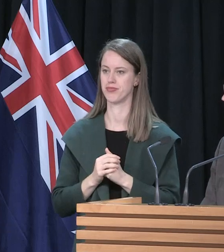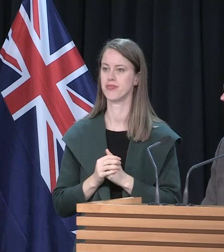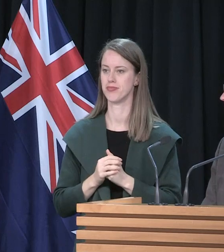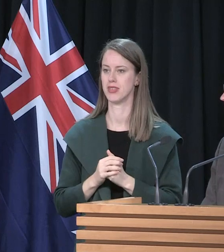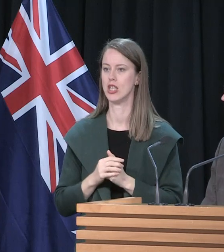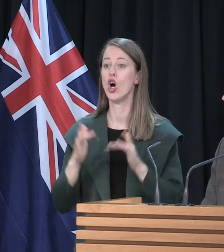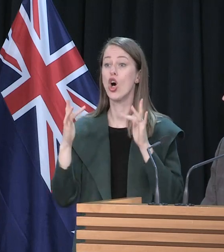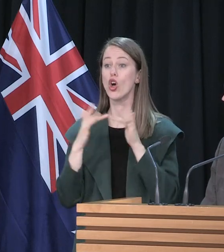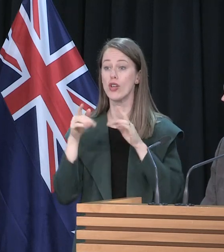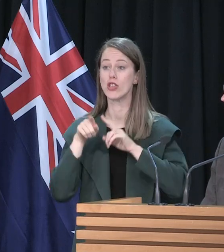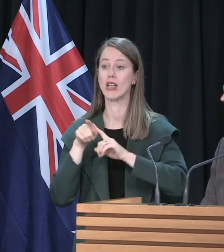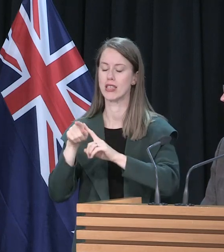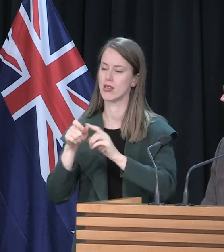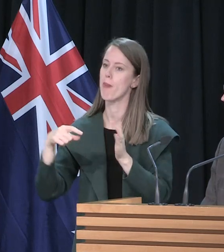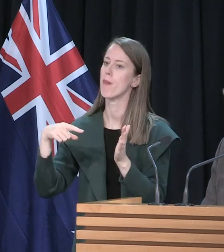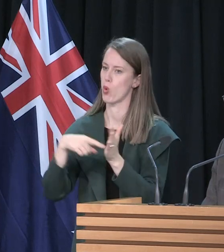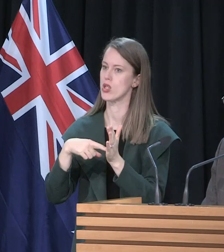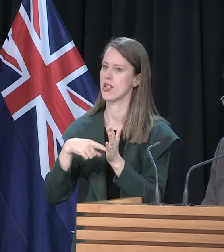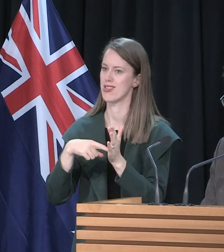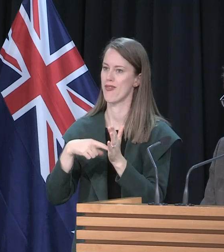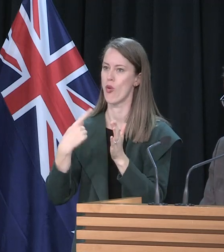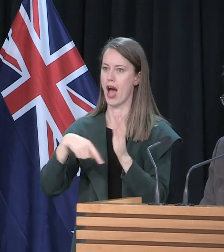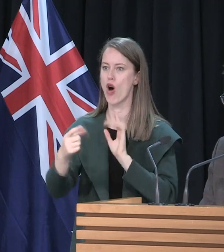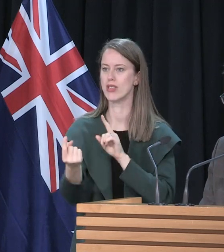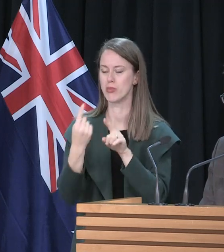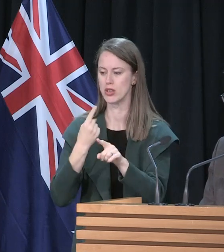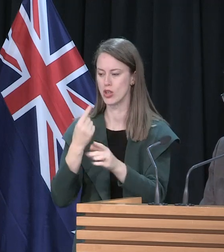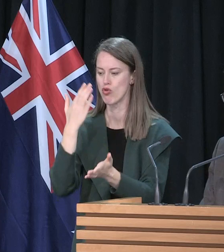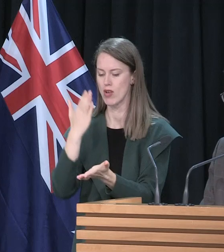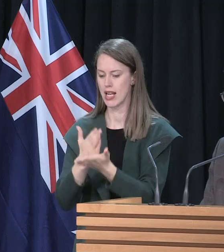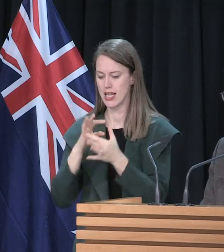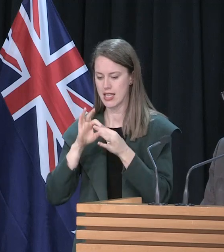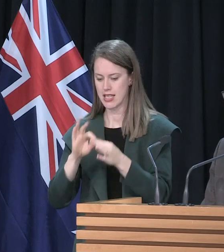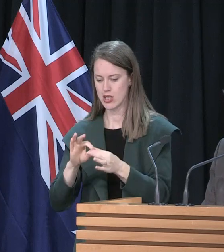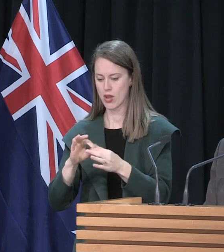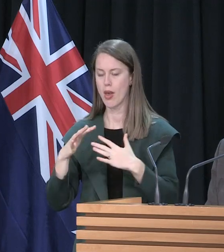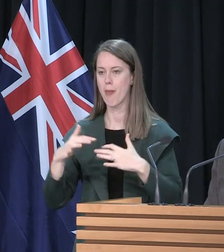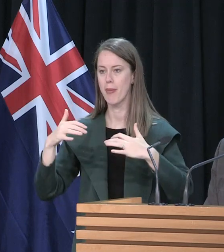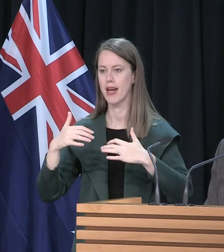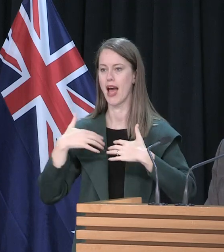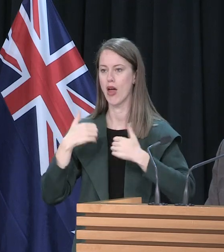contact tracing if there was a community outbreak. Contact tracing is a core public